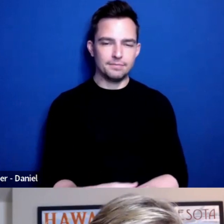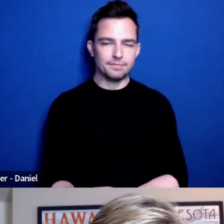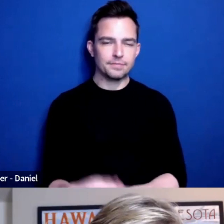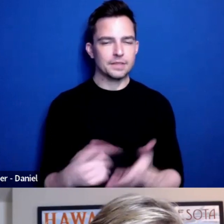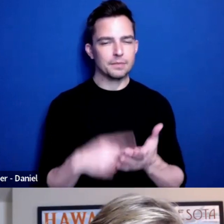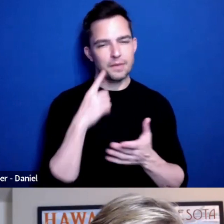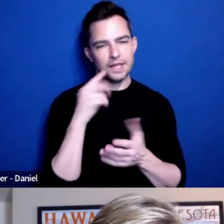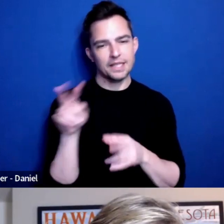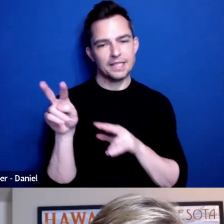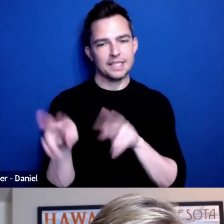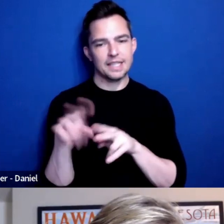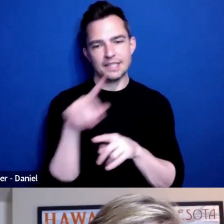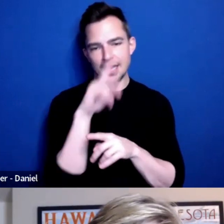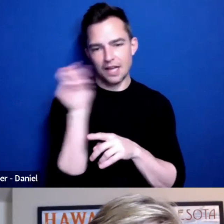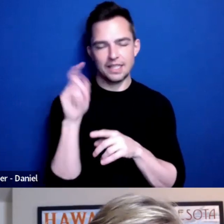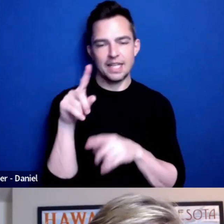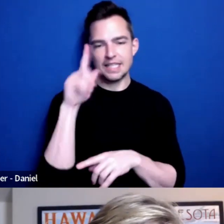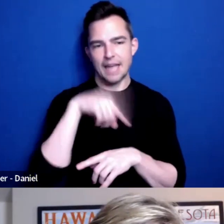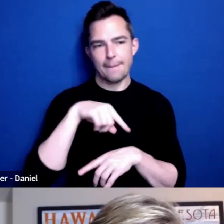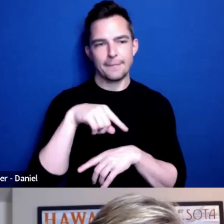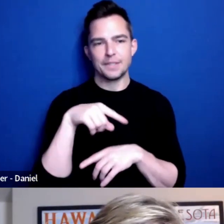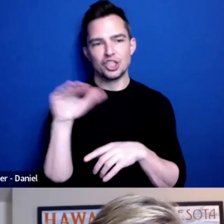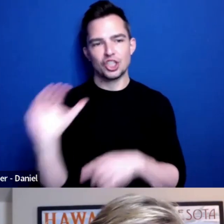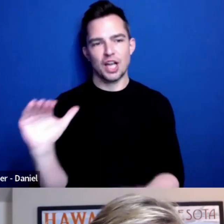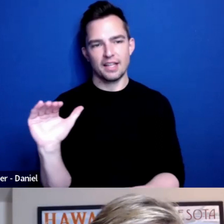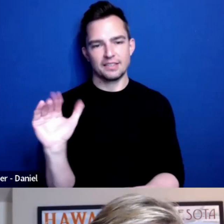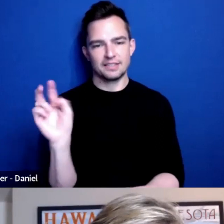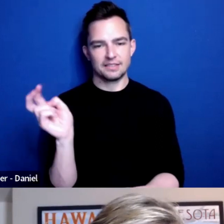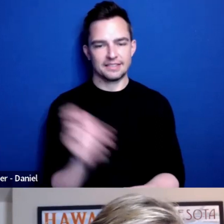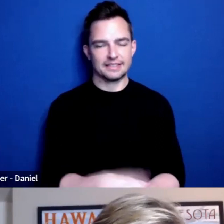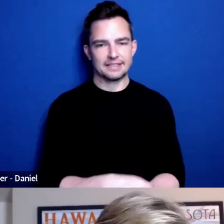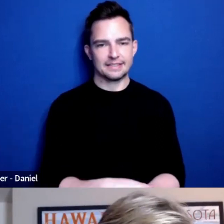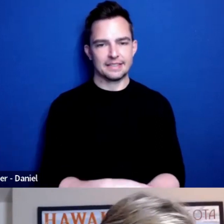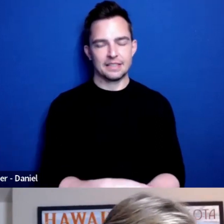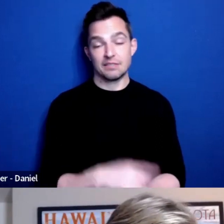as the ugly stepchild and I think it is so much more